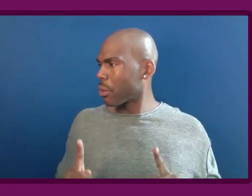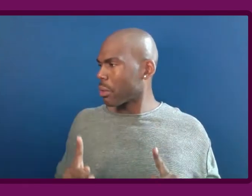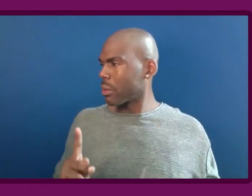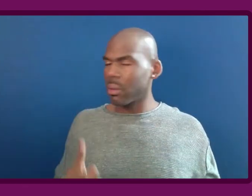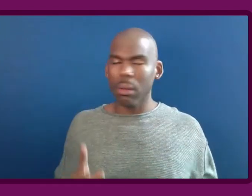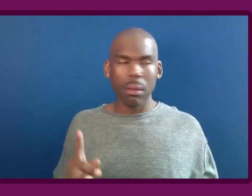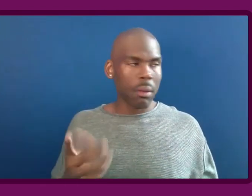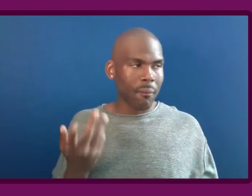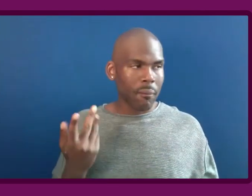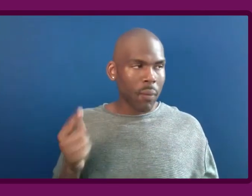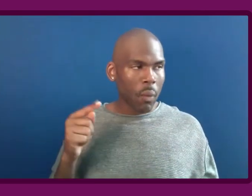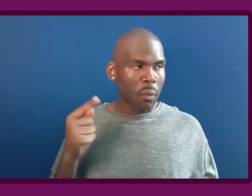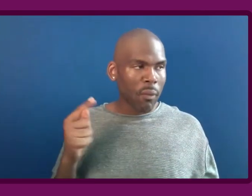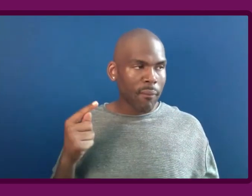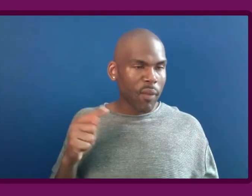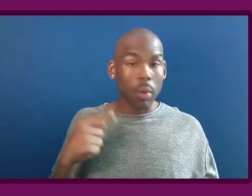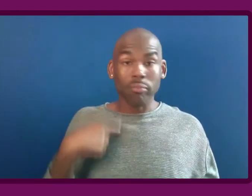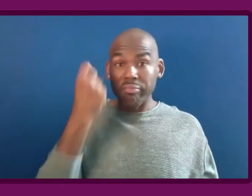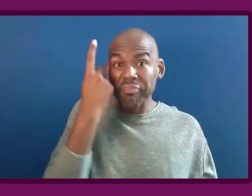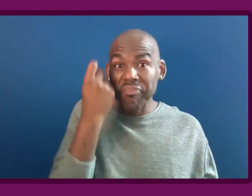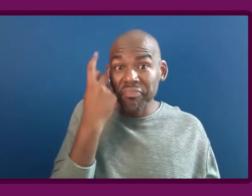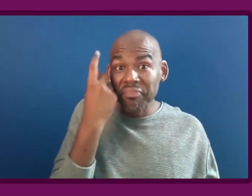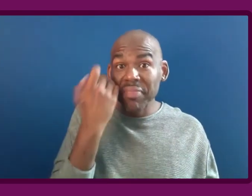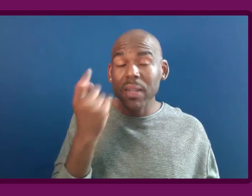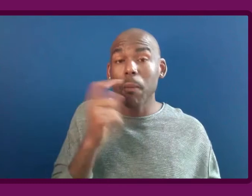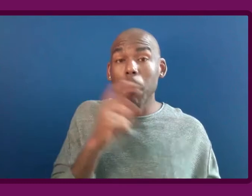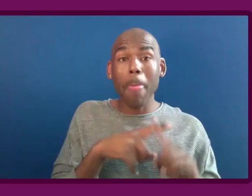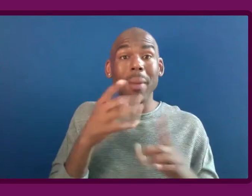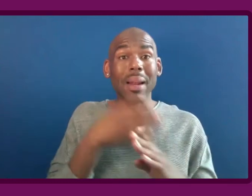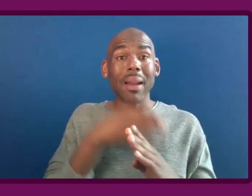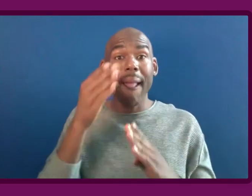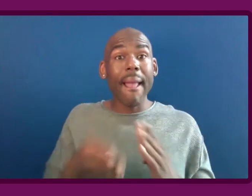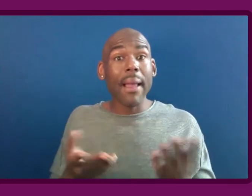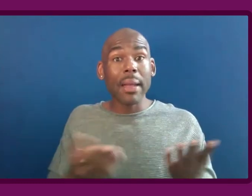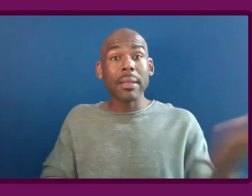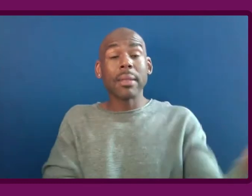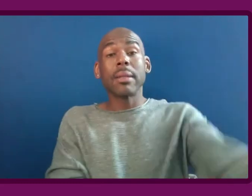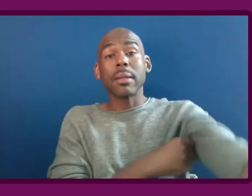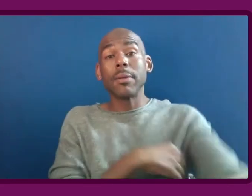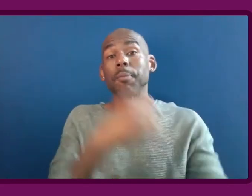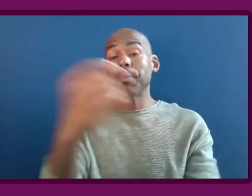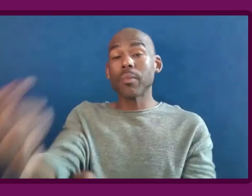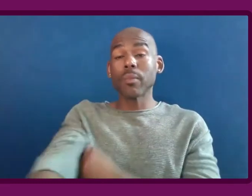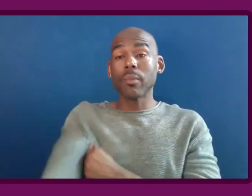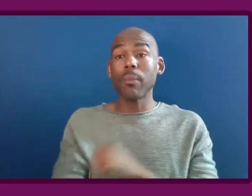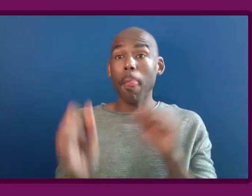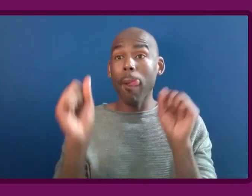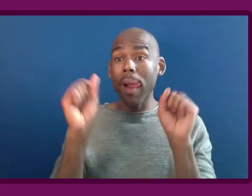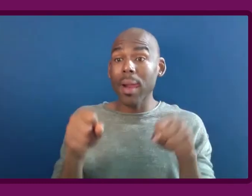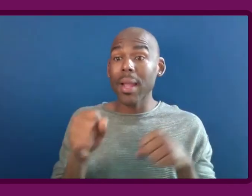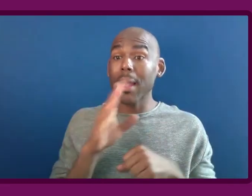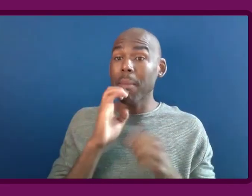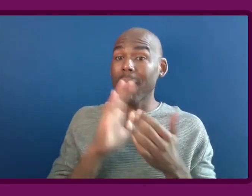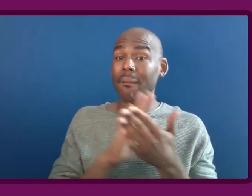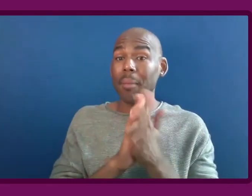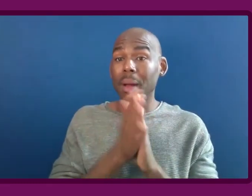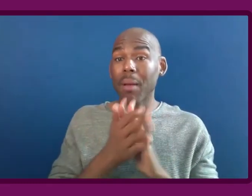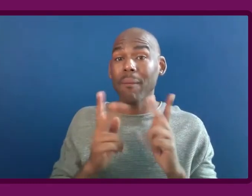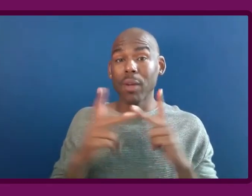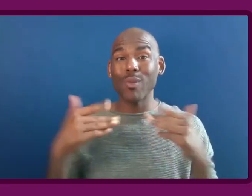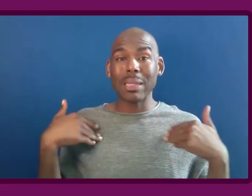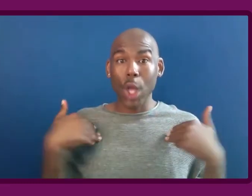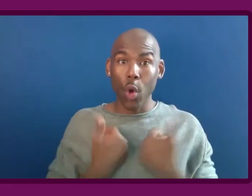I'm sick of trying to educate." I get it. In the end, it can be very tiring of course,